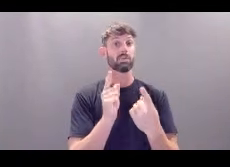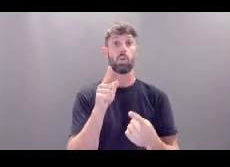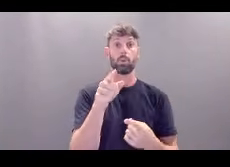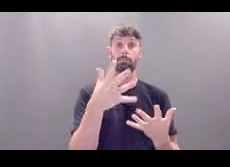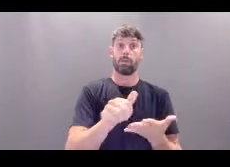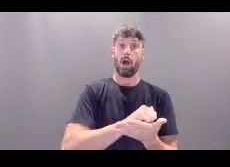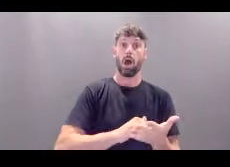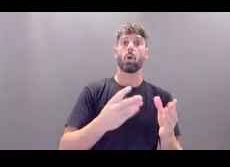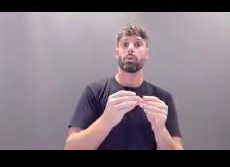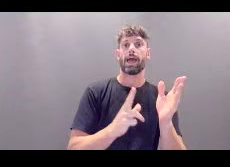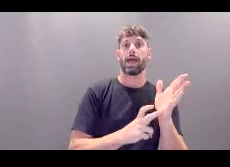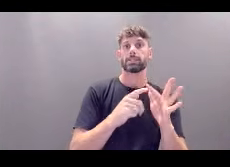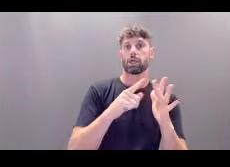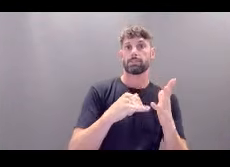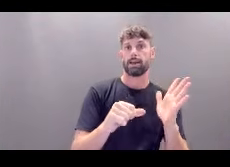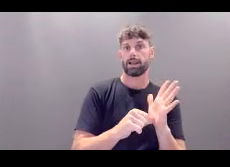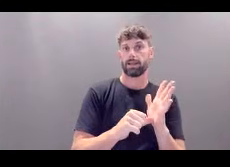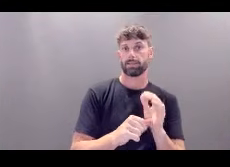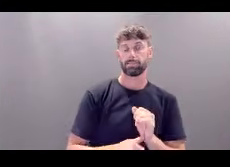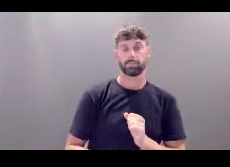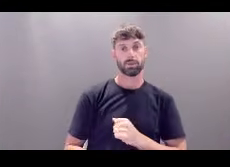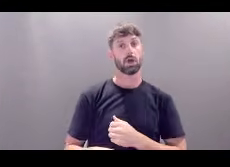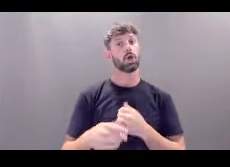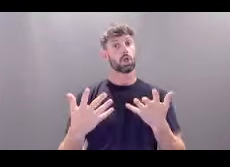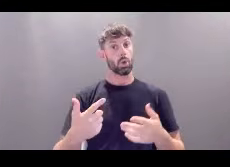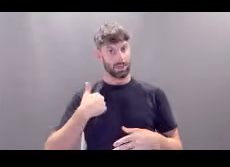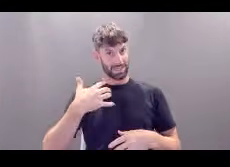To replace items, we need to know the participant was using